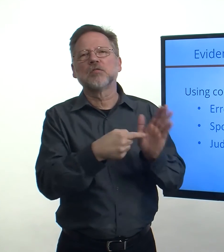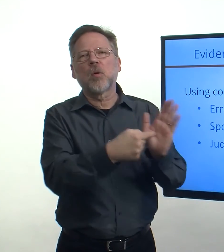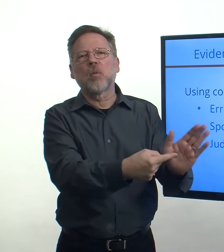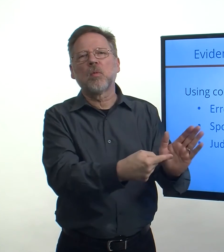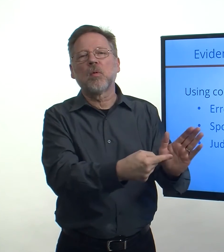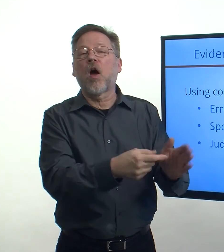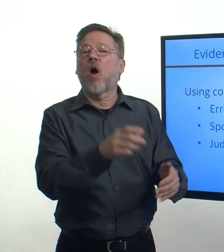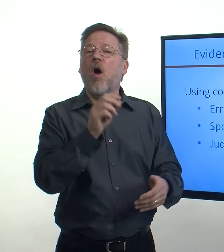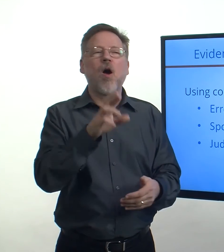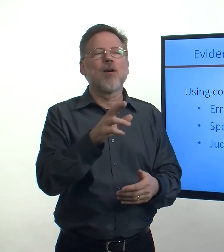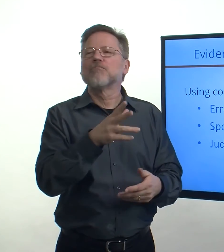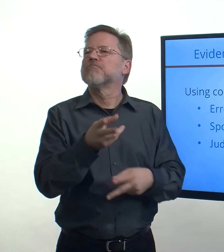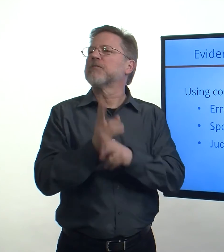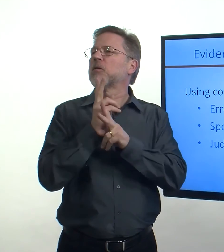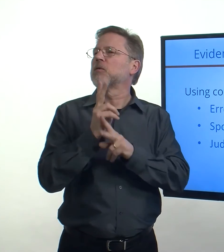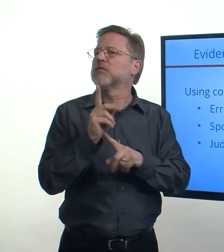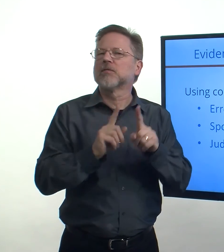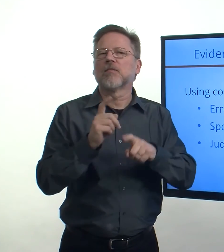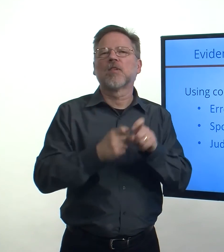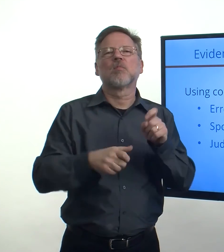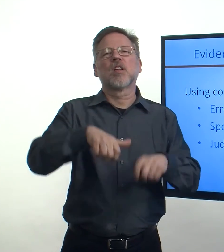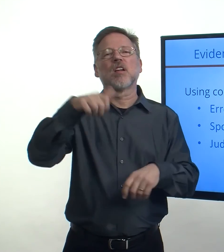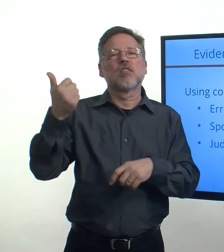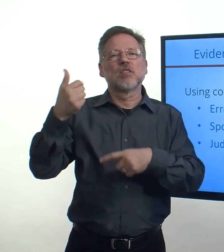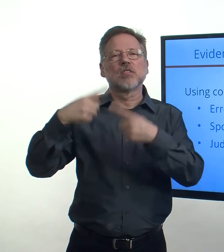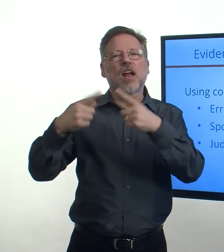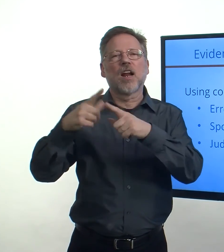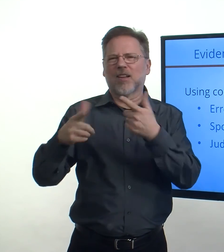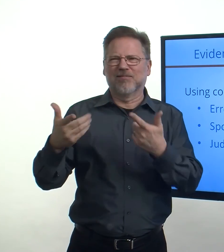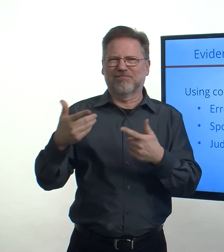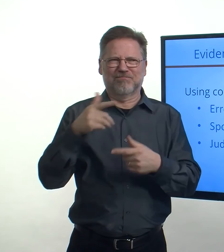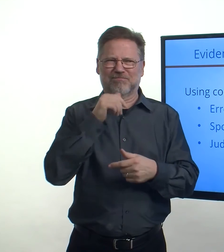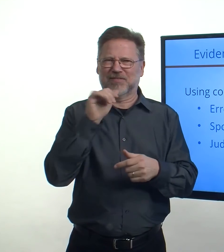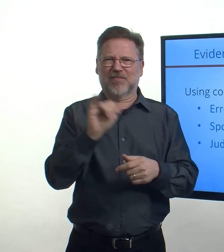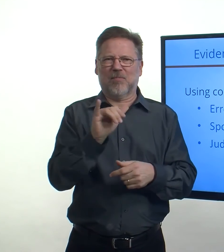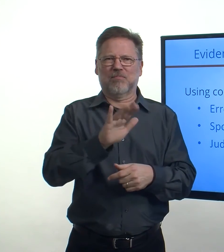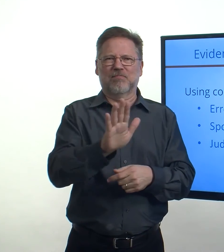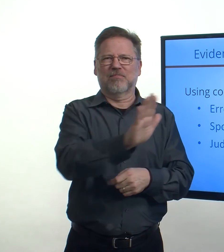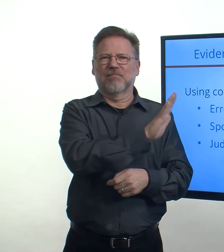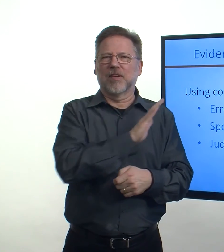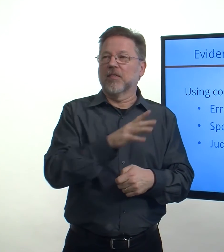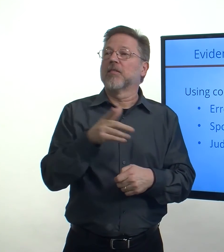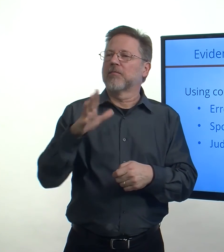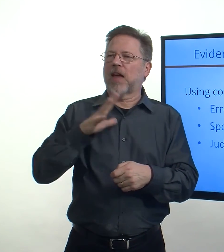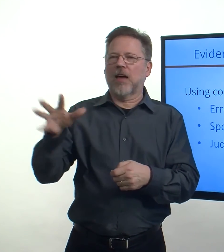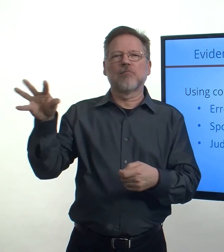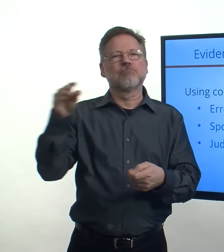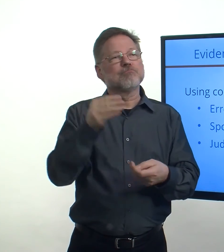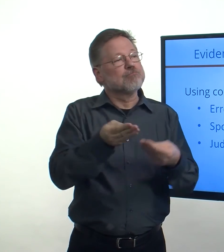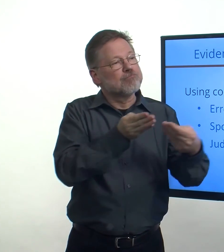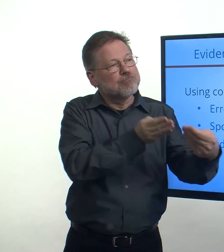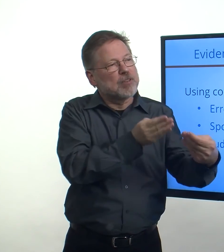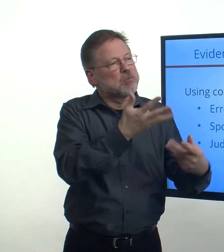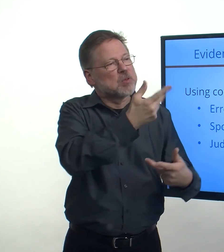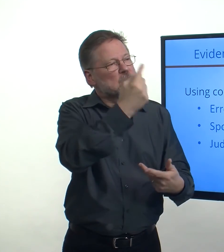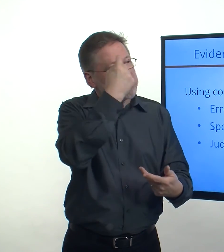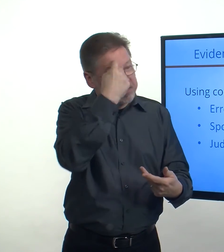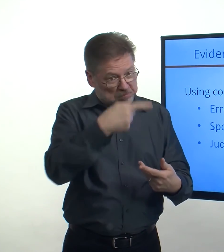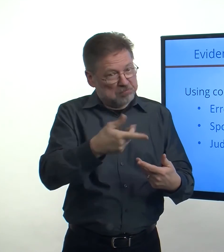new word list or borrow signs from another sign language which are not the same as the participants' signs.